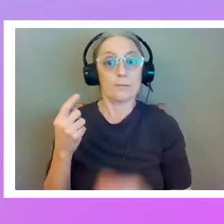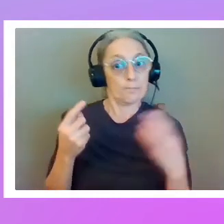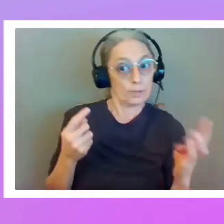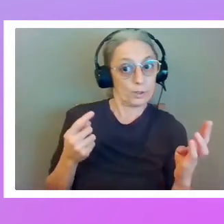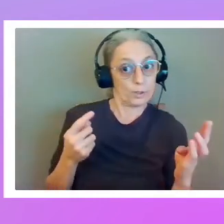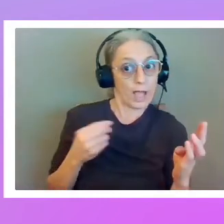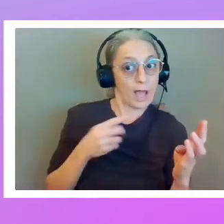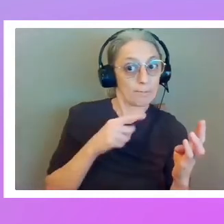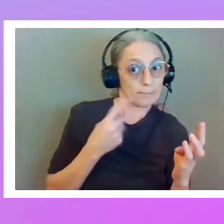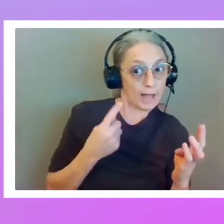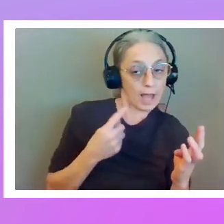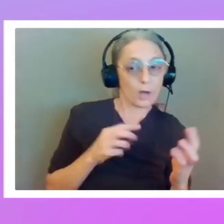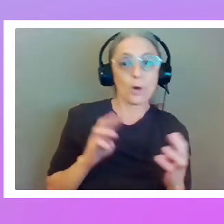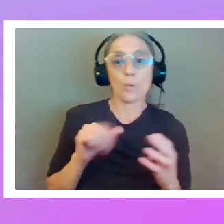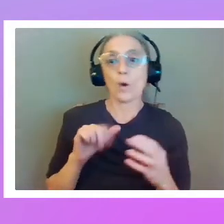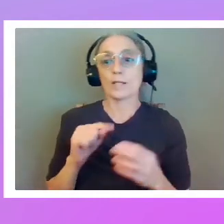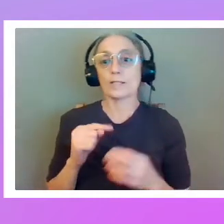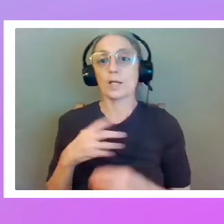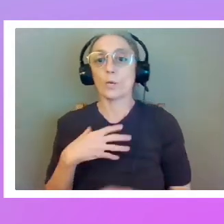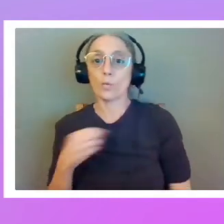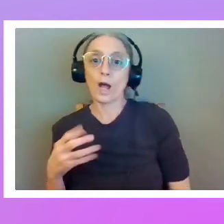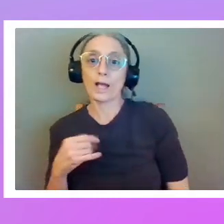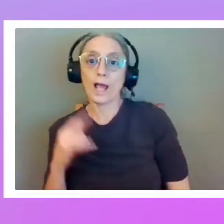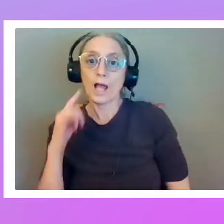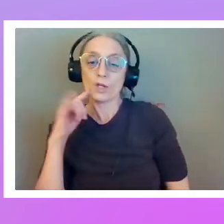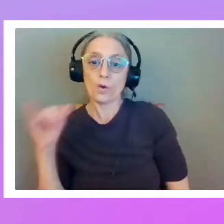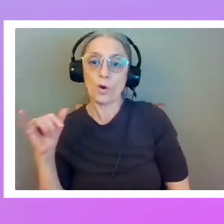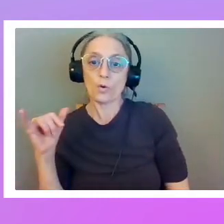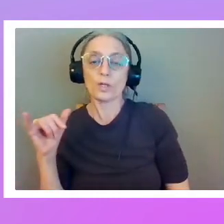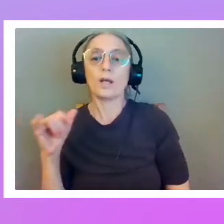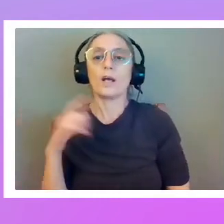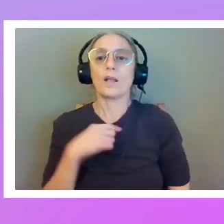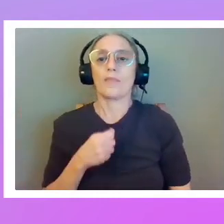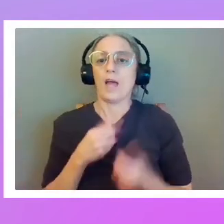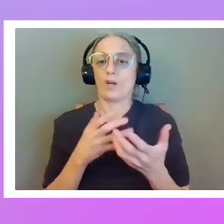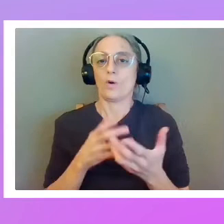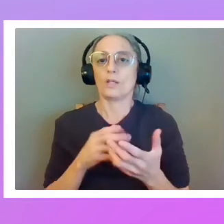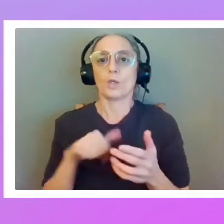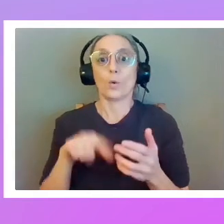or was it white and gold? It caused quite the uproar on social media.